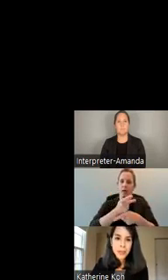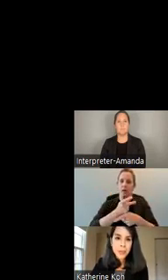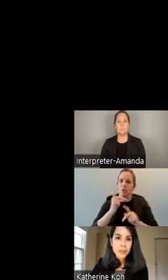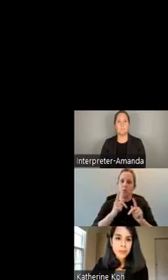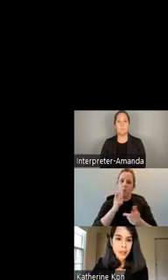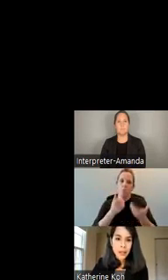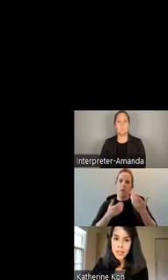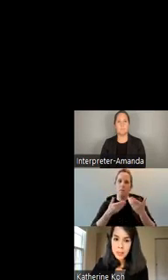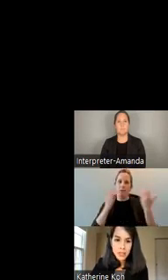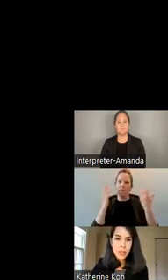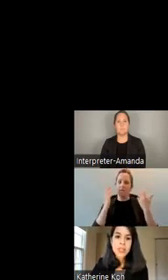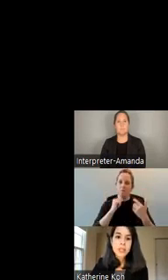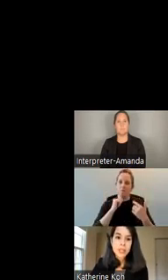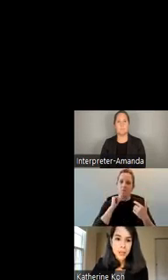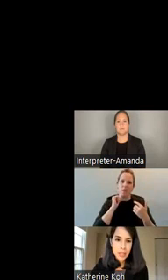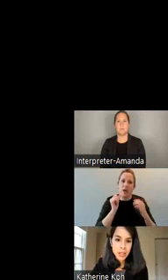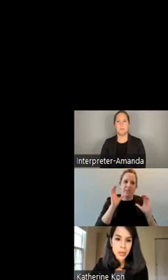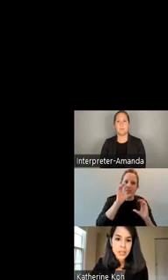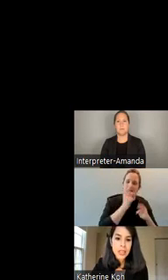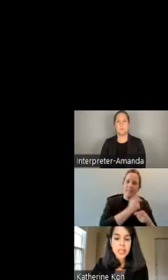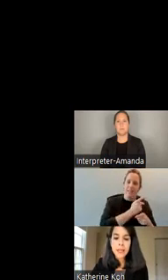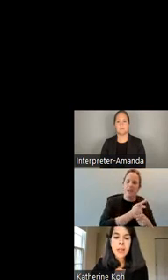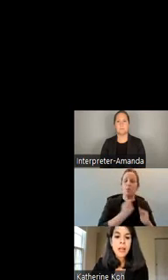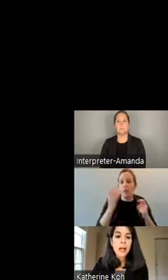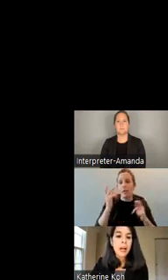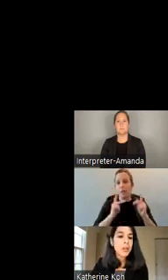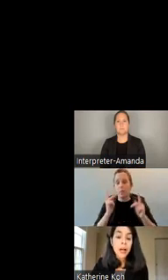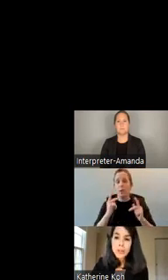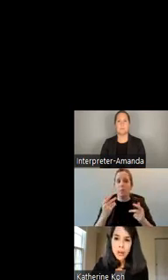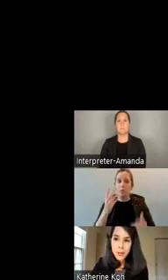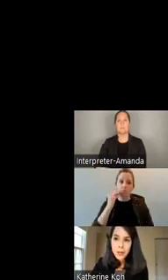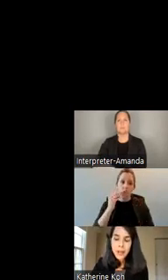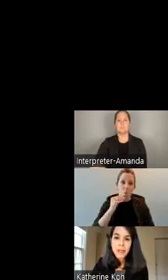who have experienced homelessness are experiencing homelessness have undergone trauma in their life